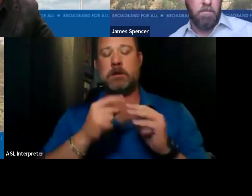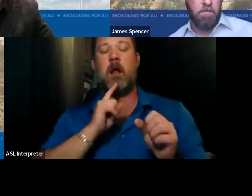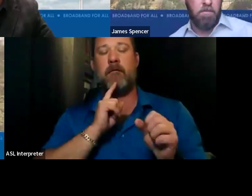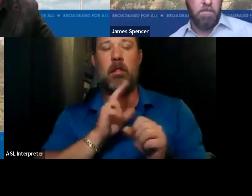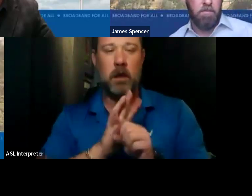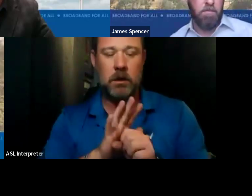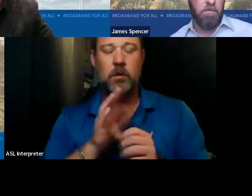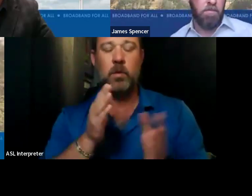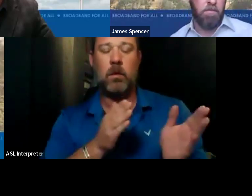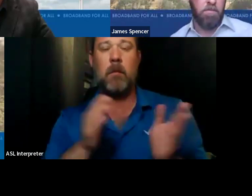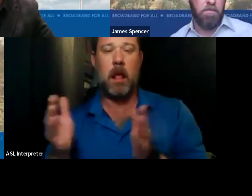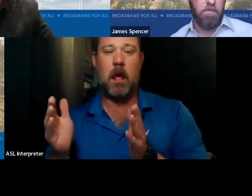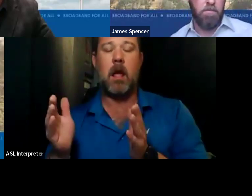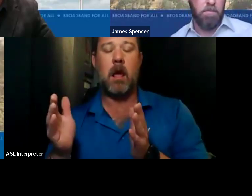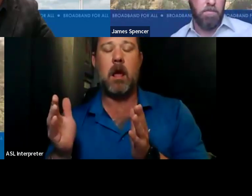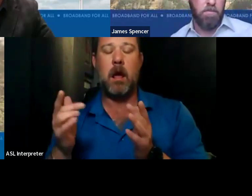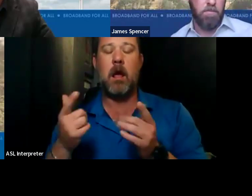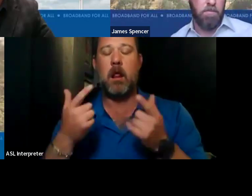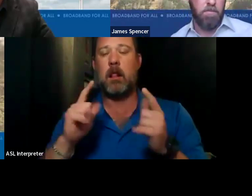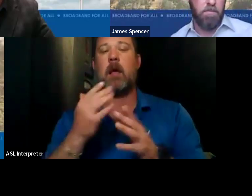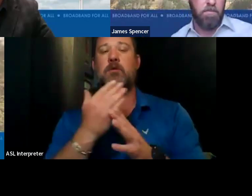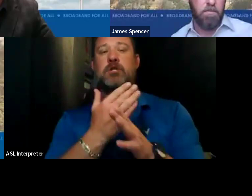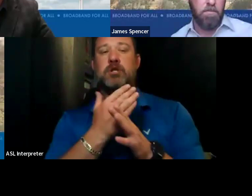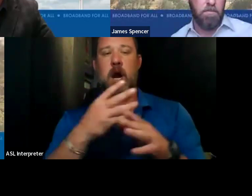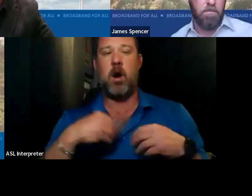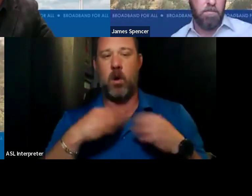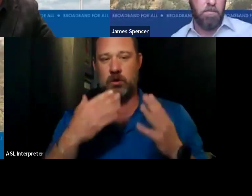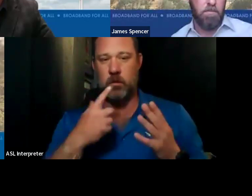and also it allows shared ownership that we're supporting the plan,